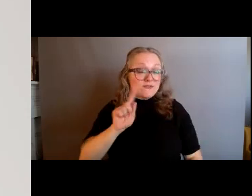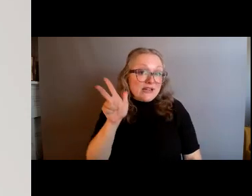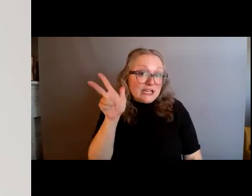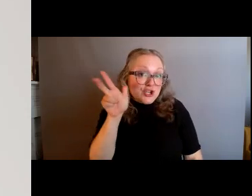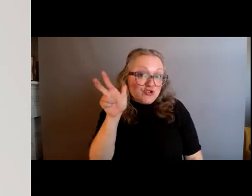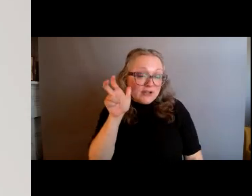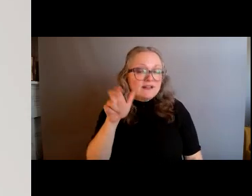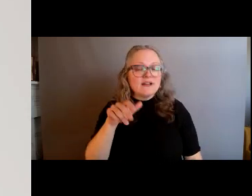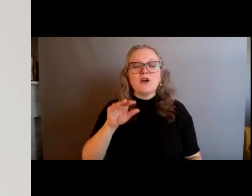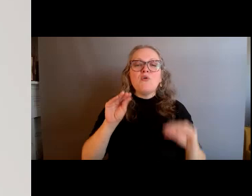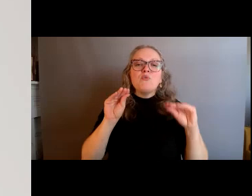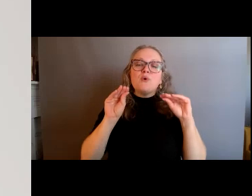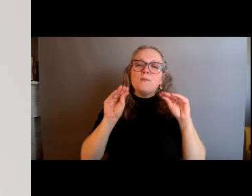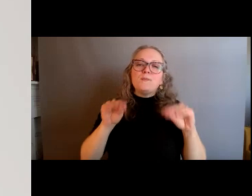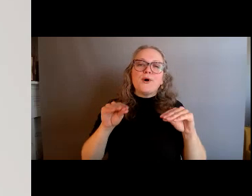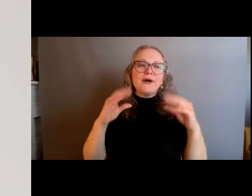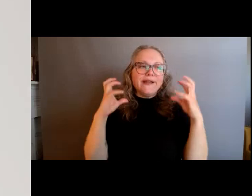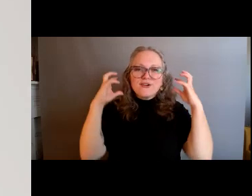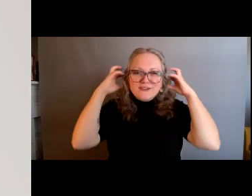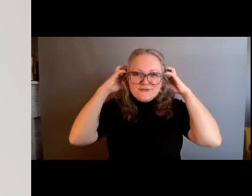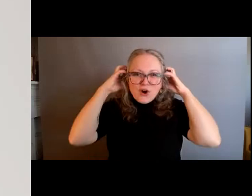earphones on somebody. It's air conduction.